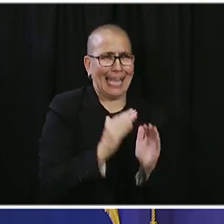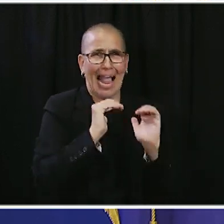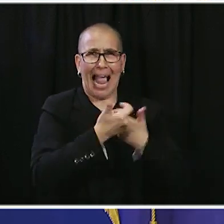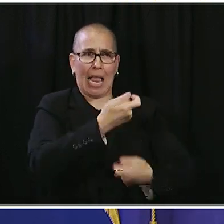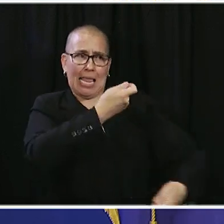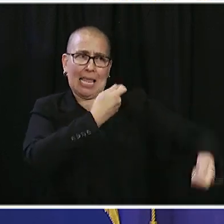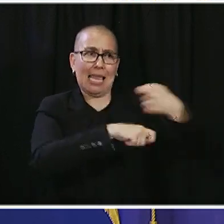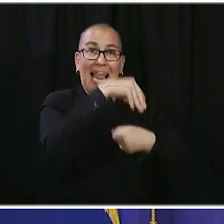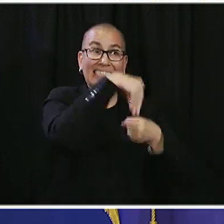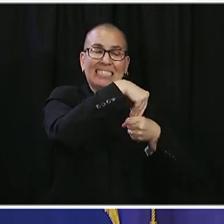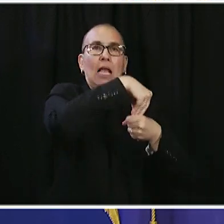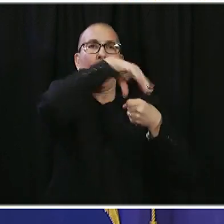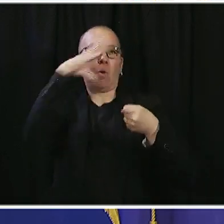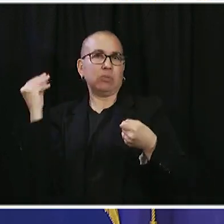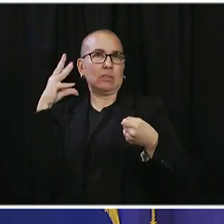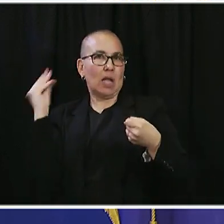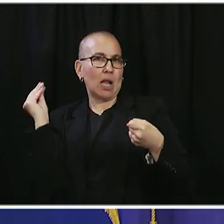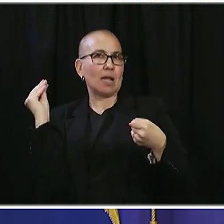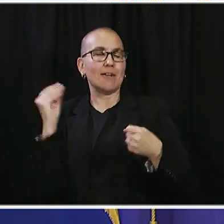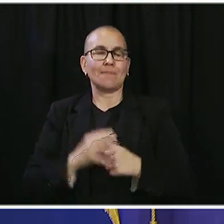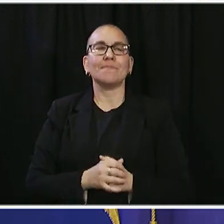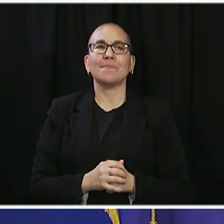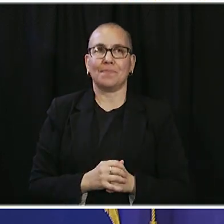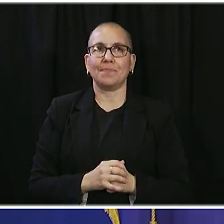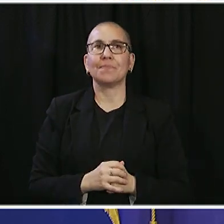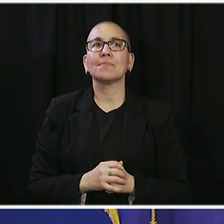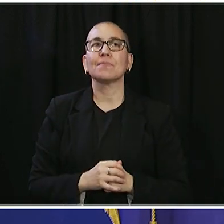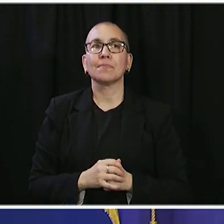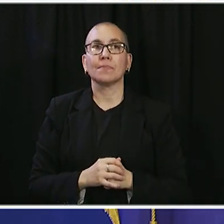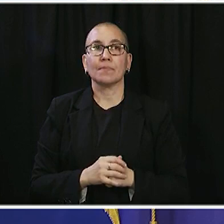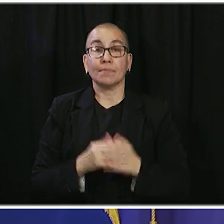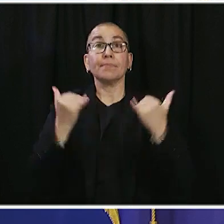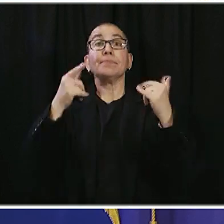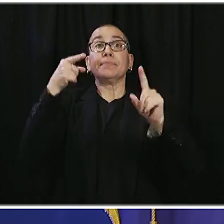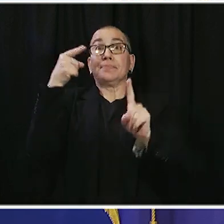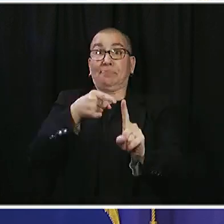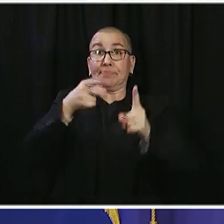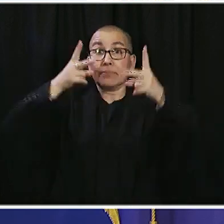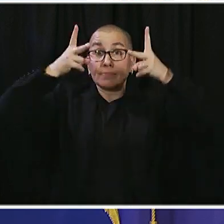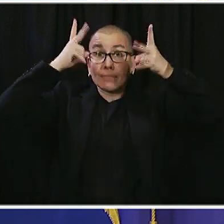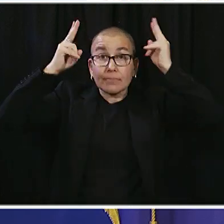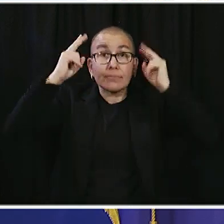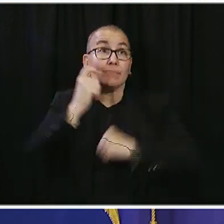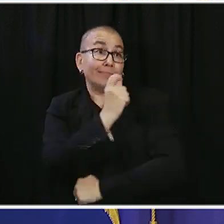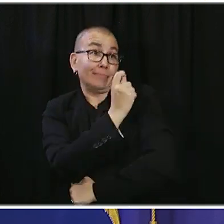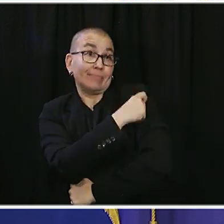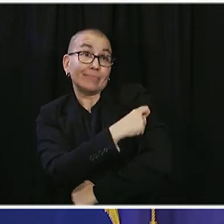TO GET THAT DINE IN HAPPENING IN A SAFE AND THOUGHTFUL MANNER. THE SECOND AREA THAT WILL BE CHANGING AS OF JUNE 1ST IS